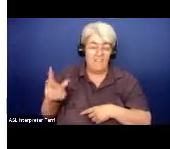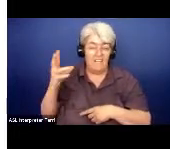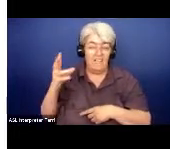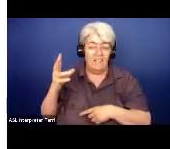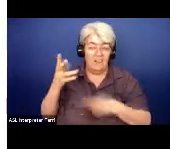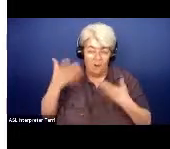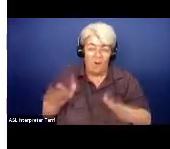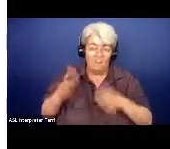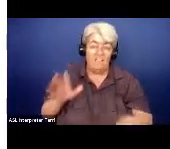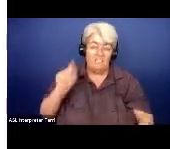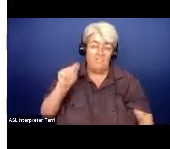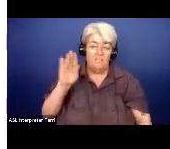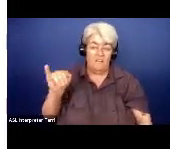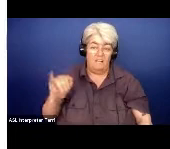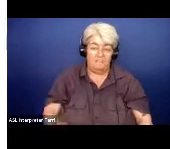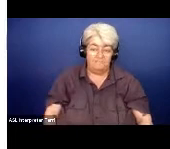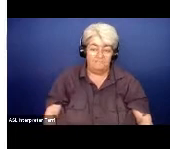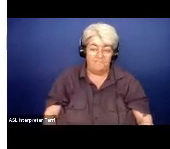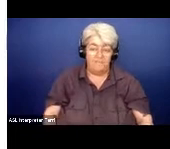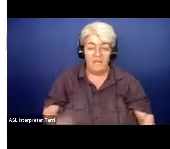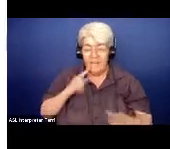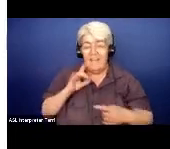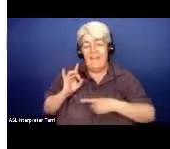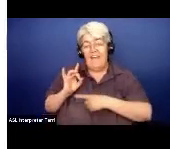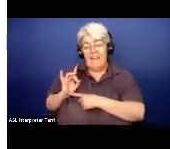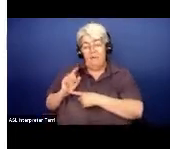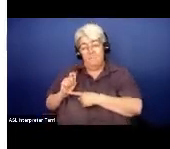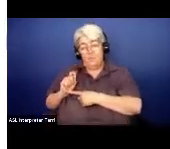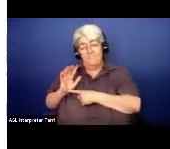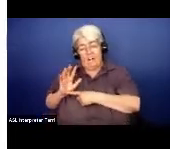brain injury as compared to 8.5% in the